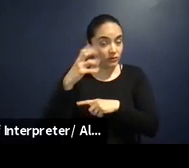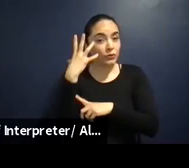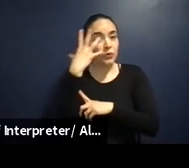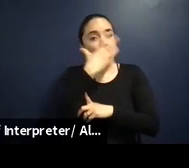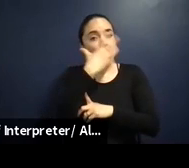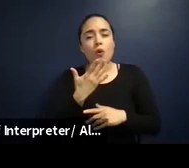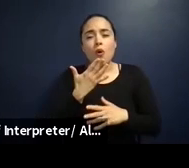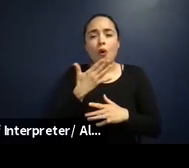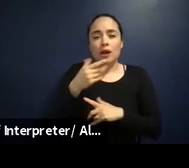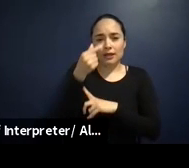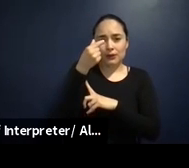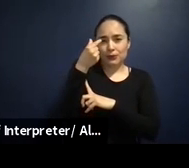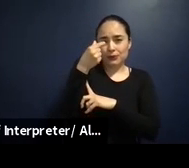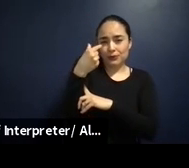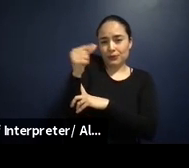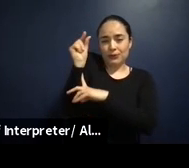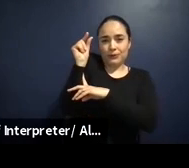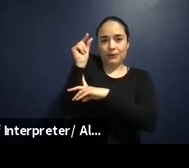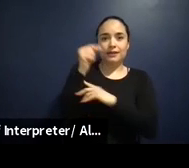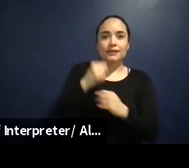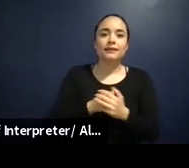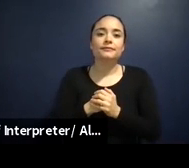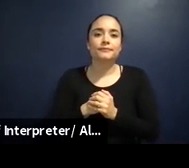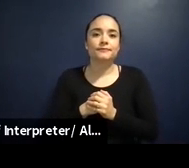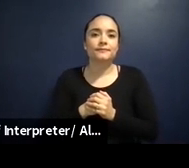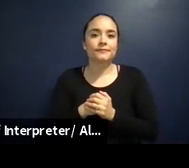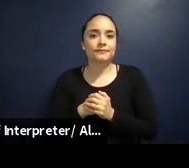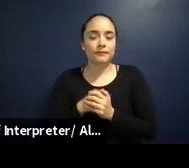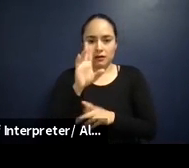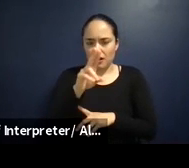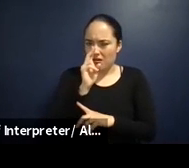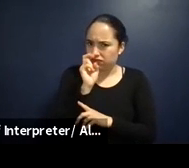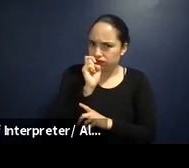and yeah, these form in very very unique environments. Really, some of the best